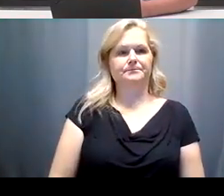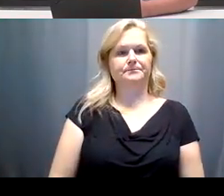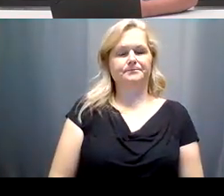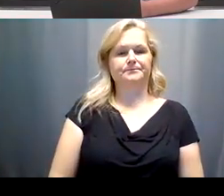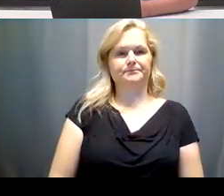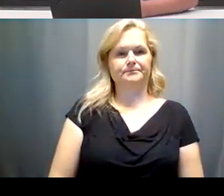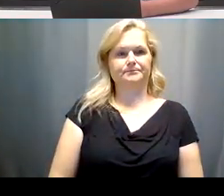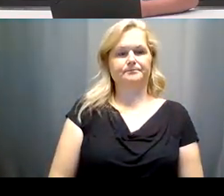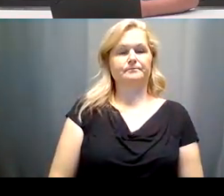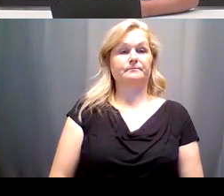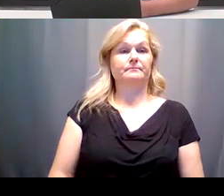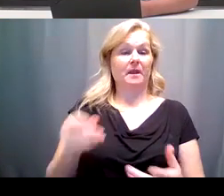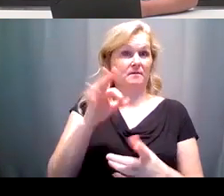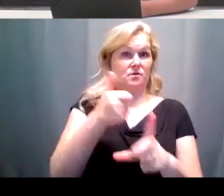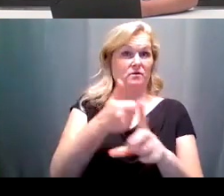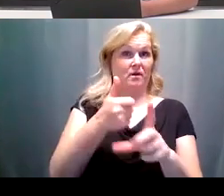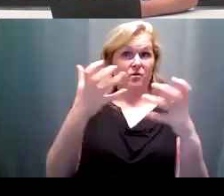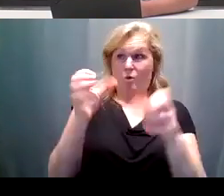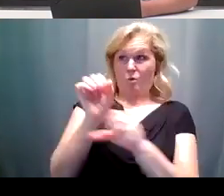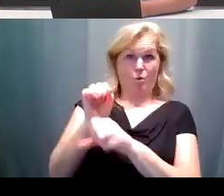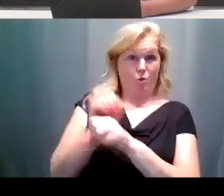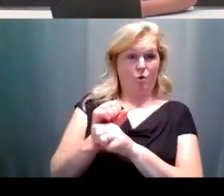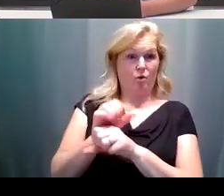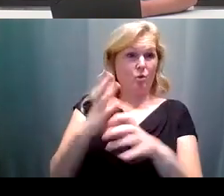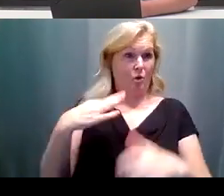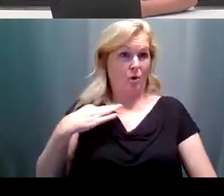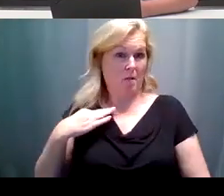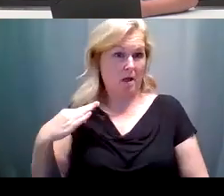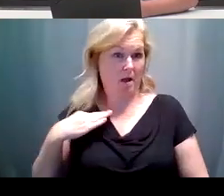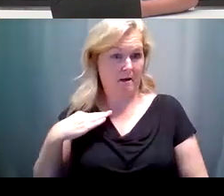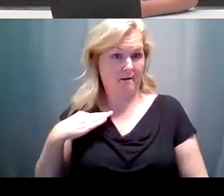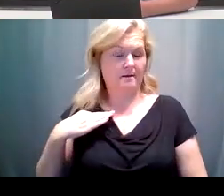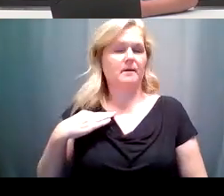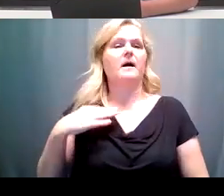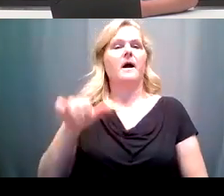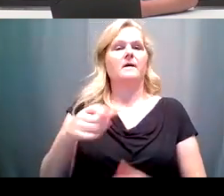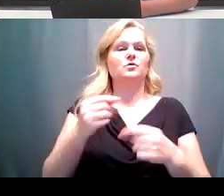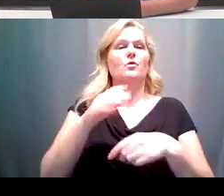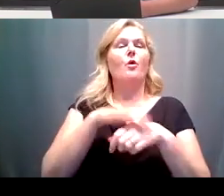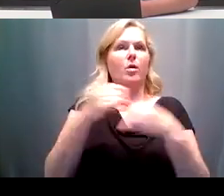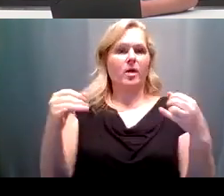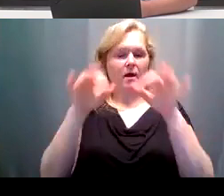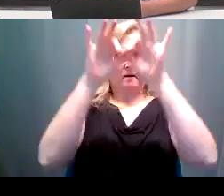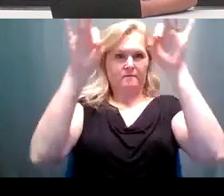To apply for -- at polling stations, you would need to fill out an online form at elections.ca